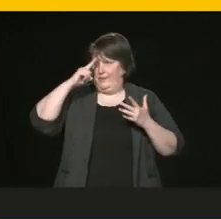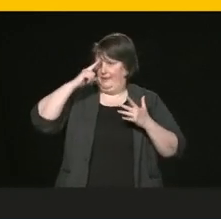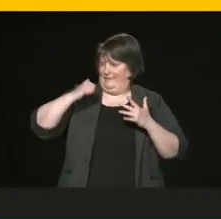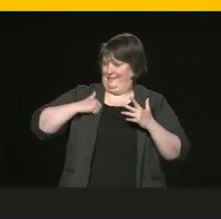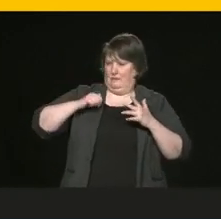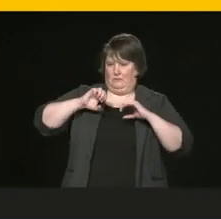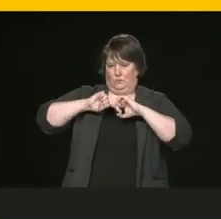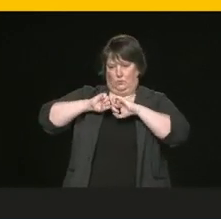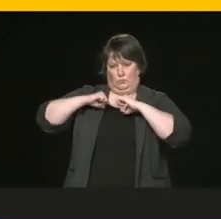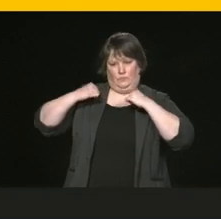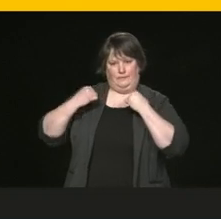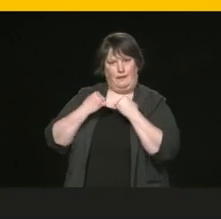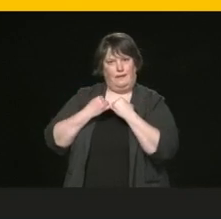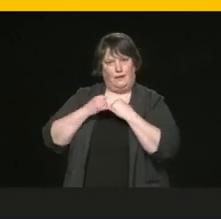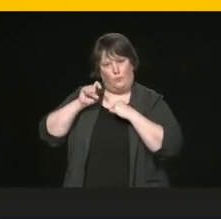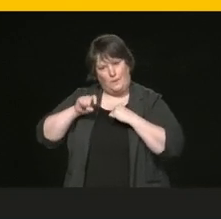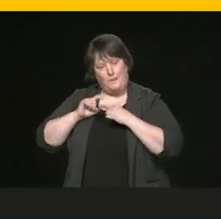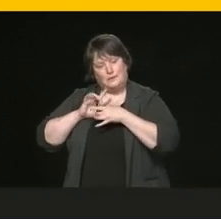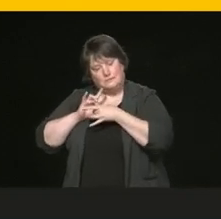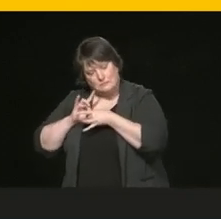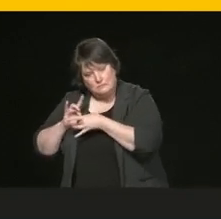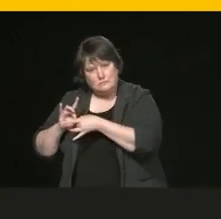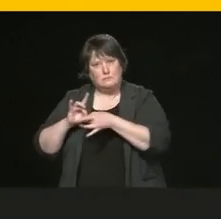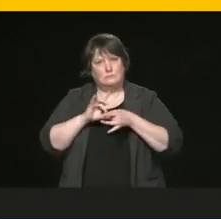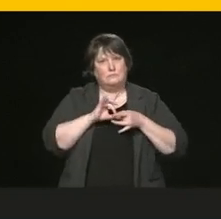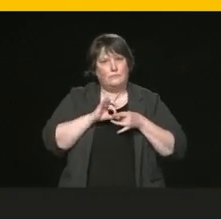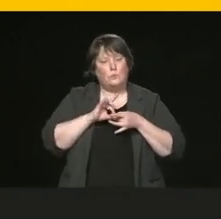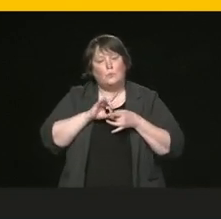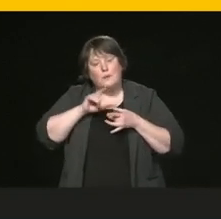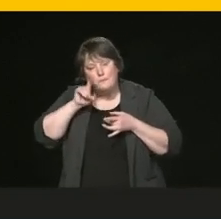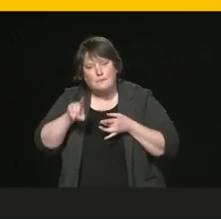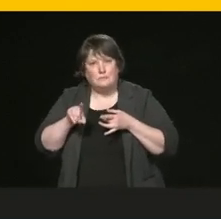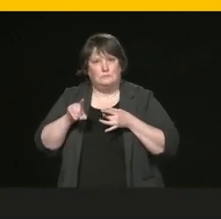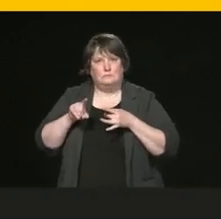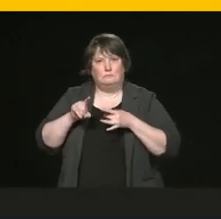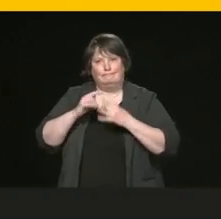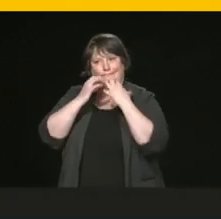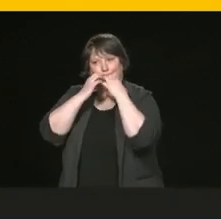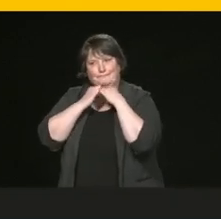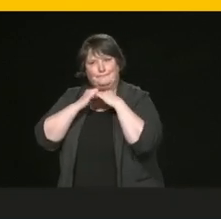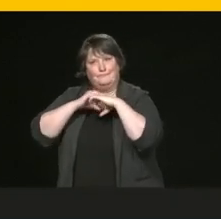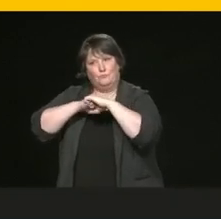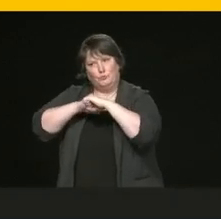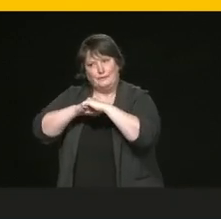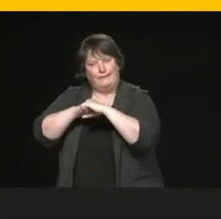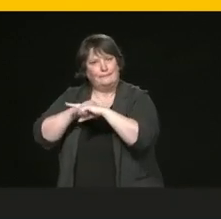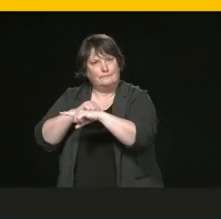THIS IS A SITUATION WHERE, AS A SOCIETY, AS A COUNTRY, WE NEED